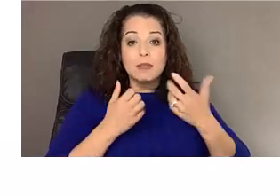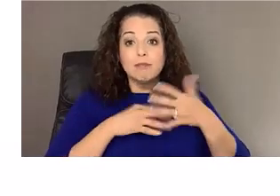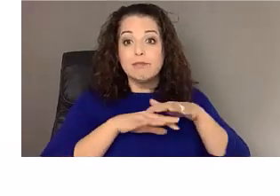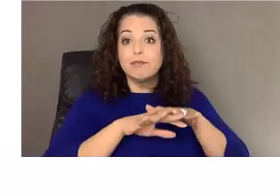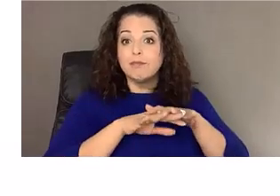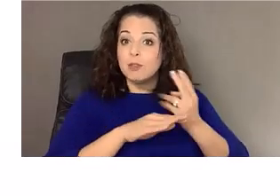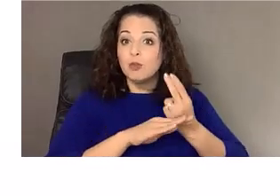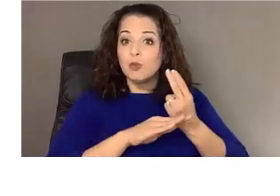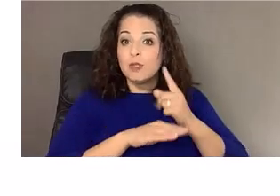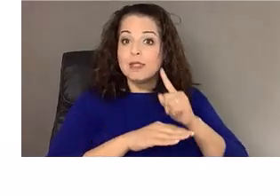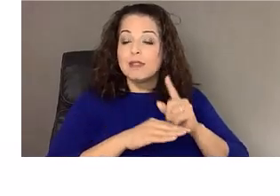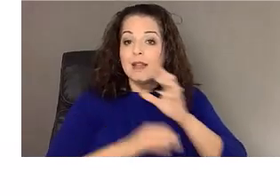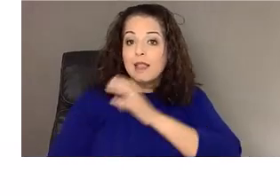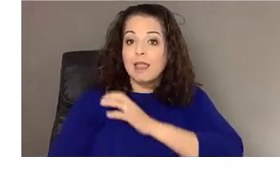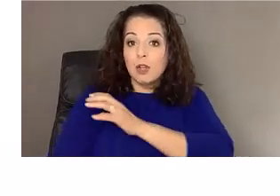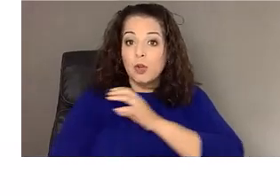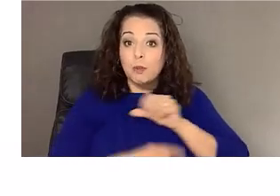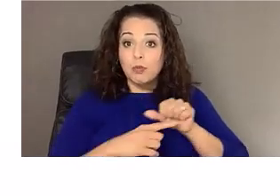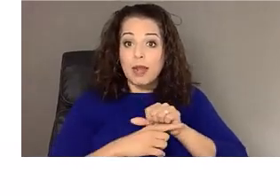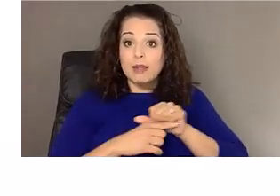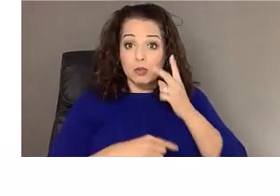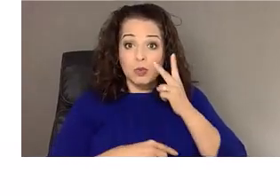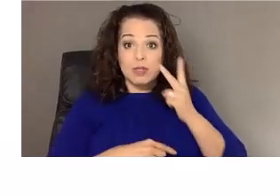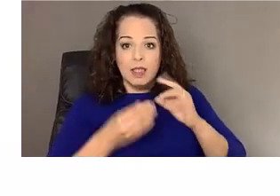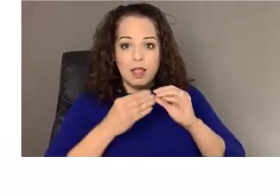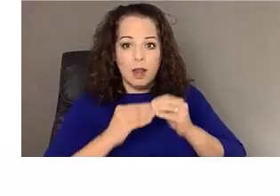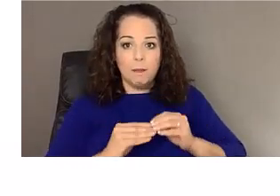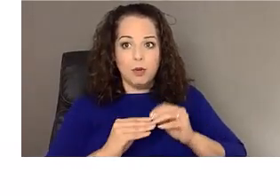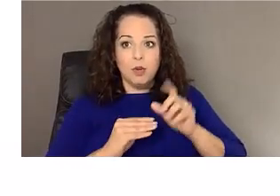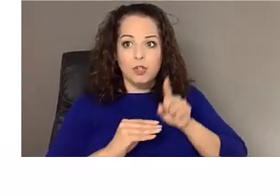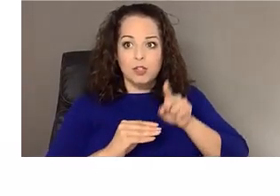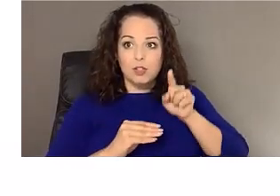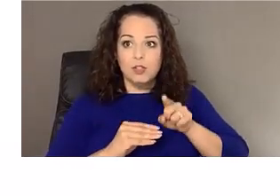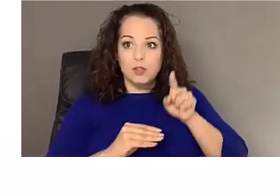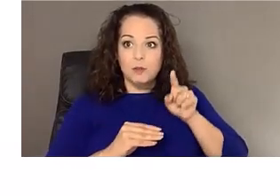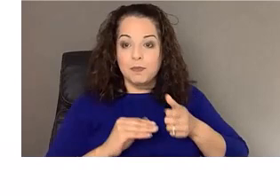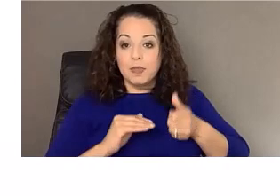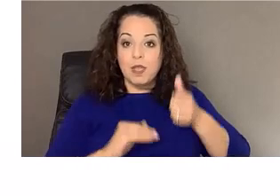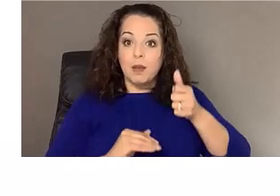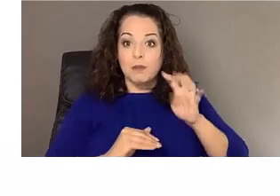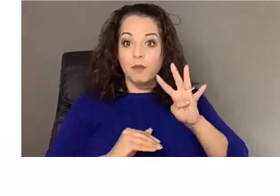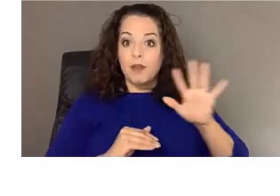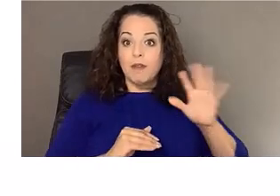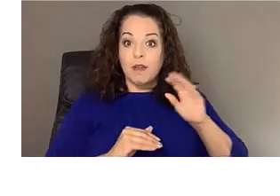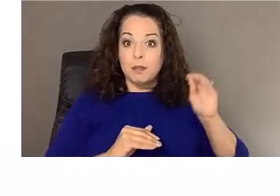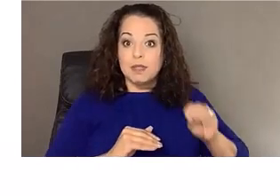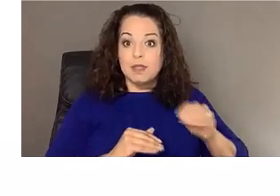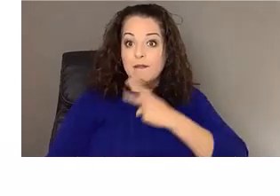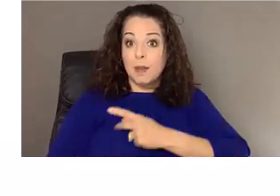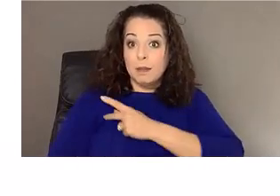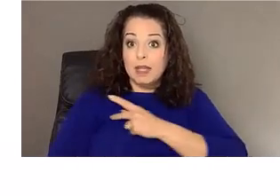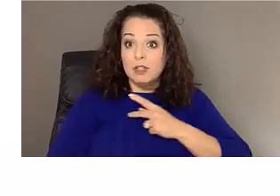And here, as you can see the numbers, that up to 45% of patients don't receive care